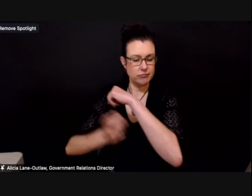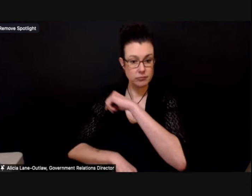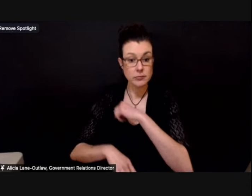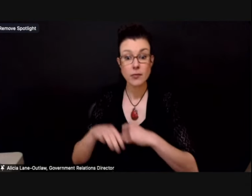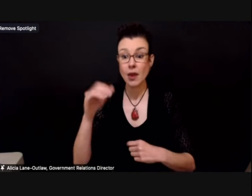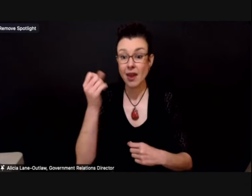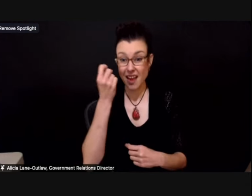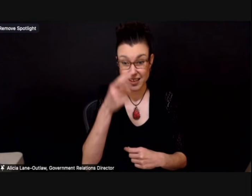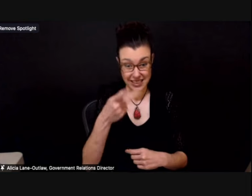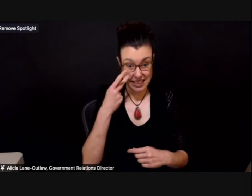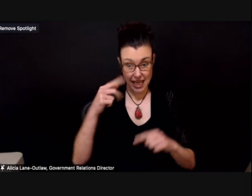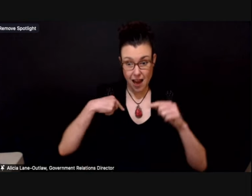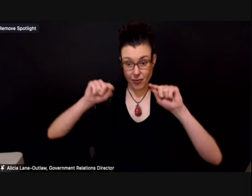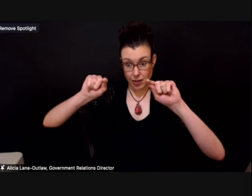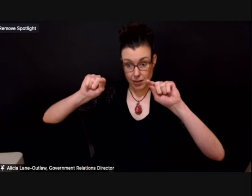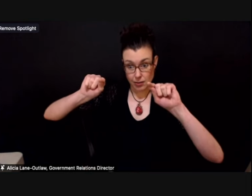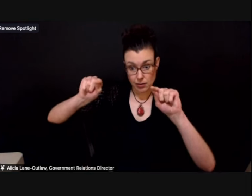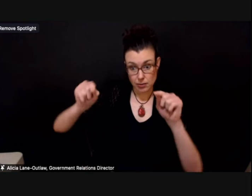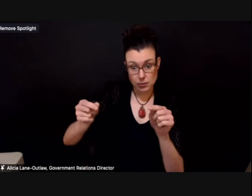I encourage board members to review